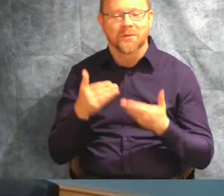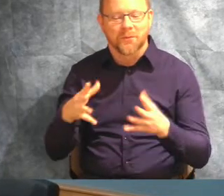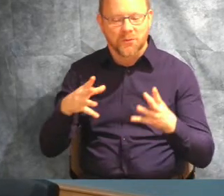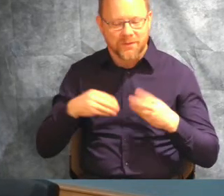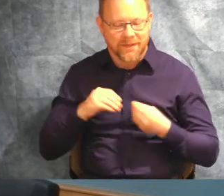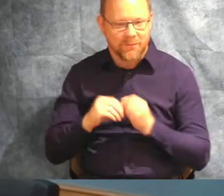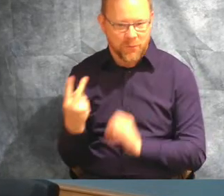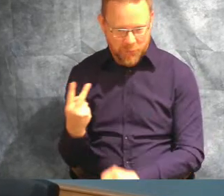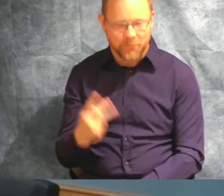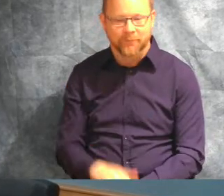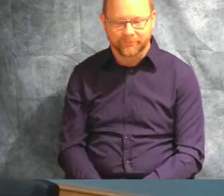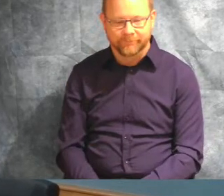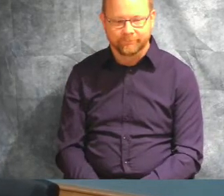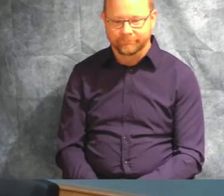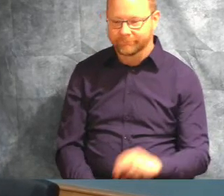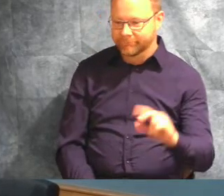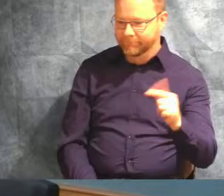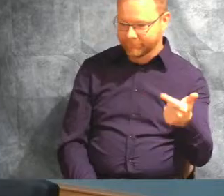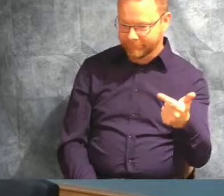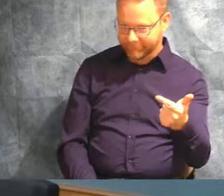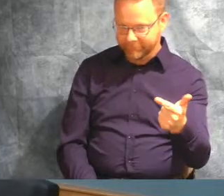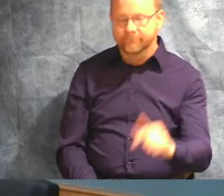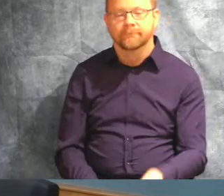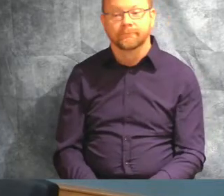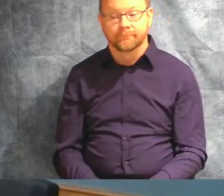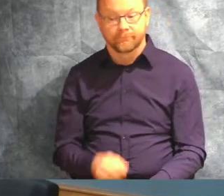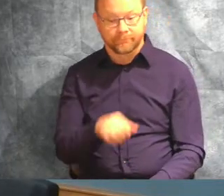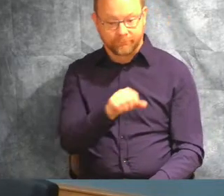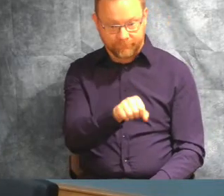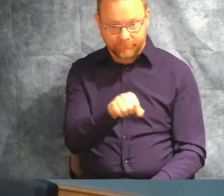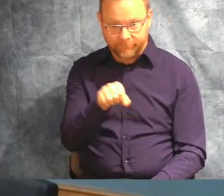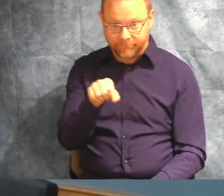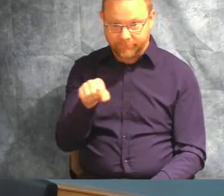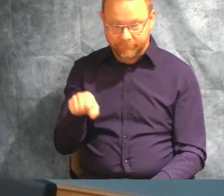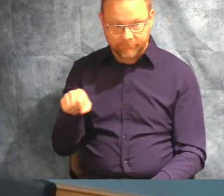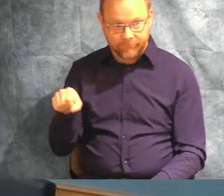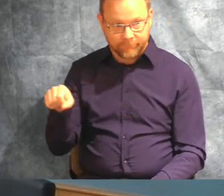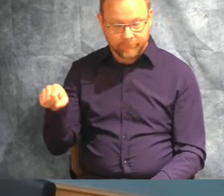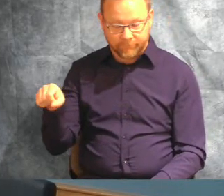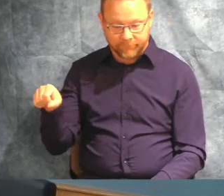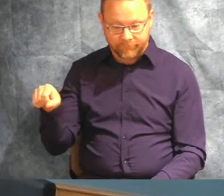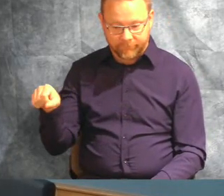two. Second. Commissioner Summerow Dumas. Yes. Commissioner Reece, yes. Commissioner Driehaus,